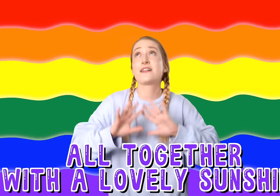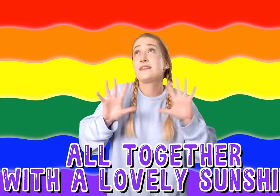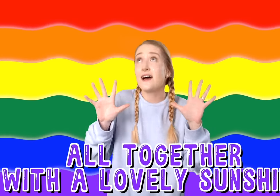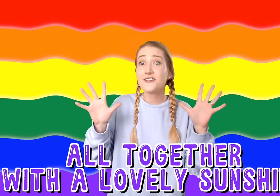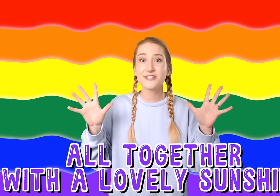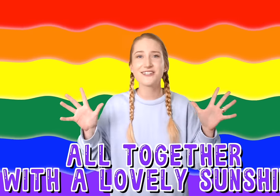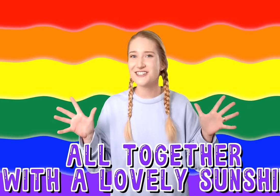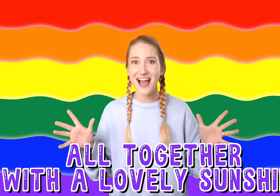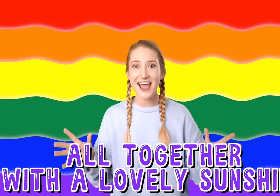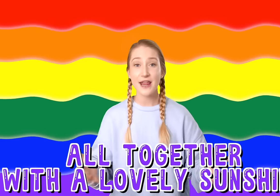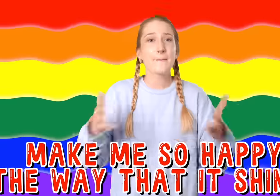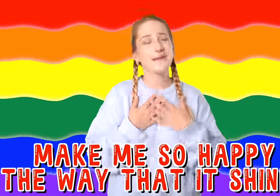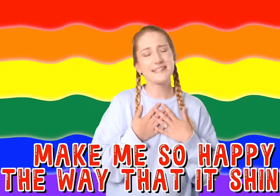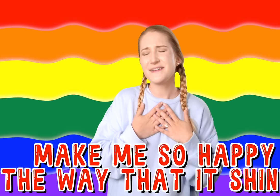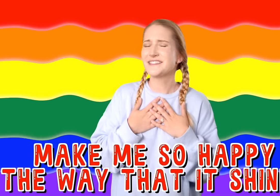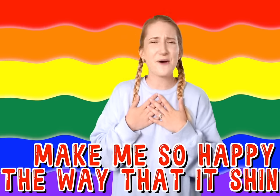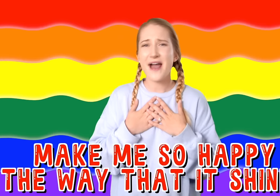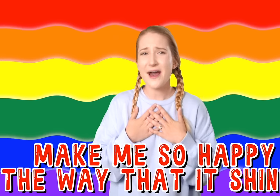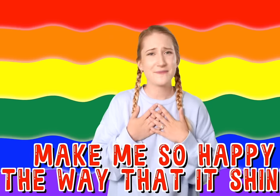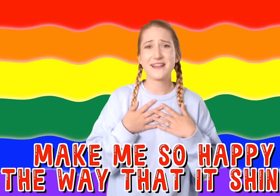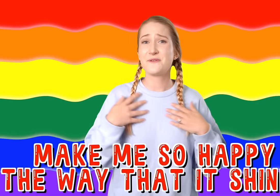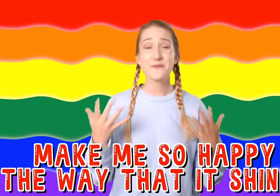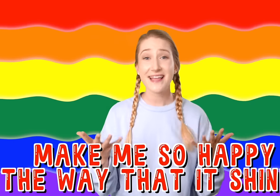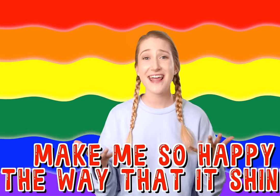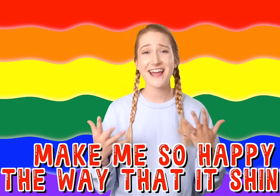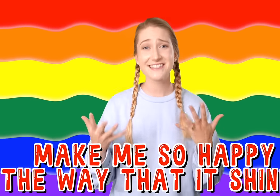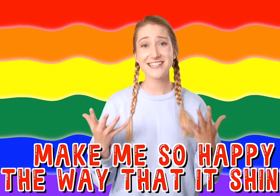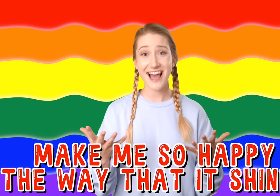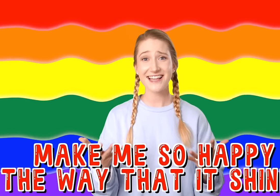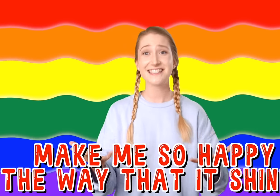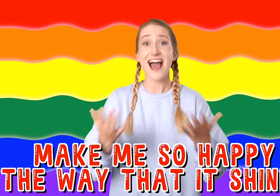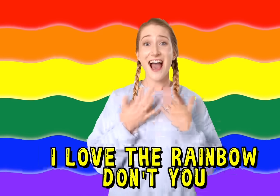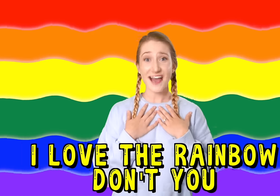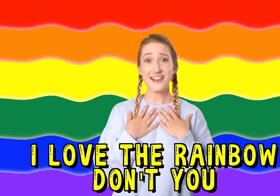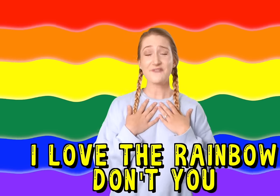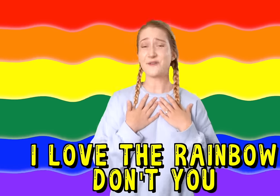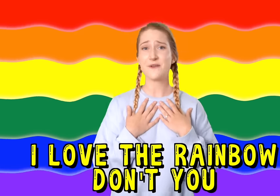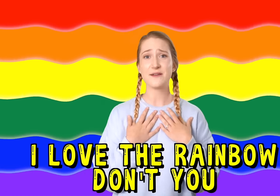the lovely sunshine, makes me so happy the way that it